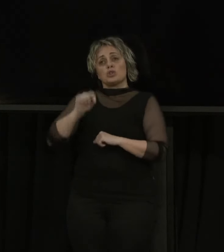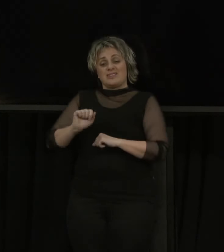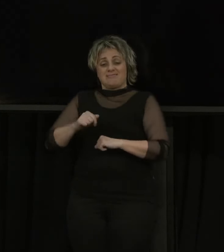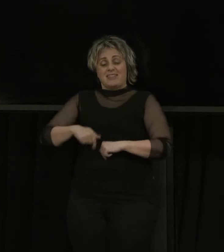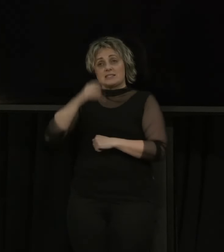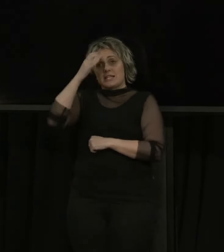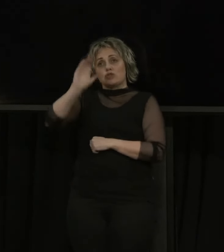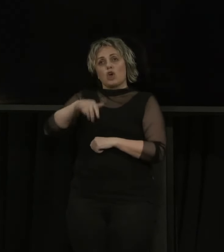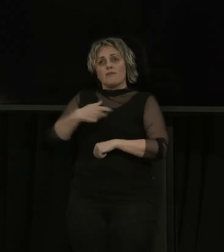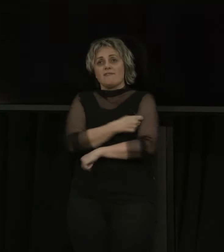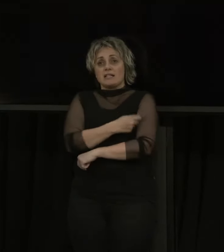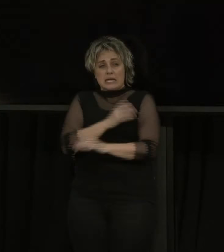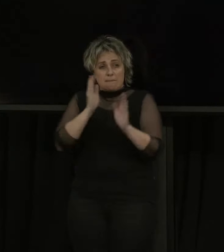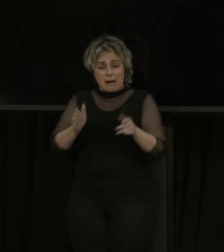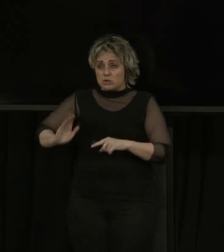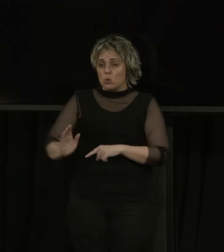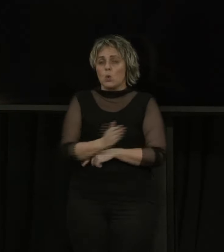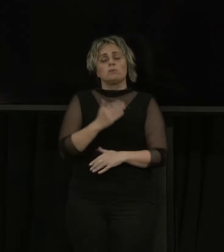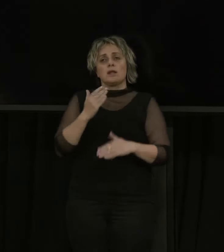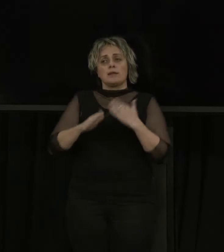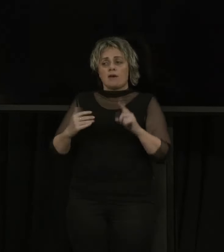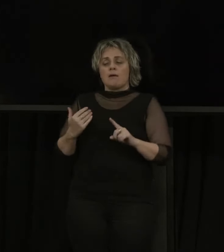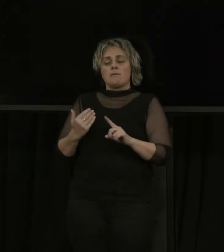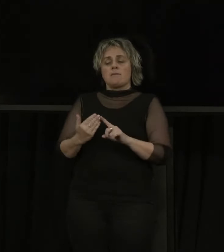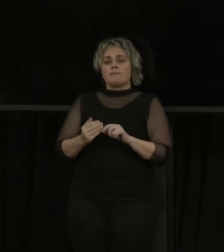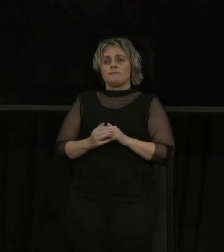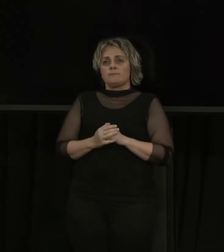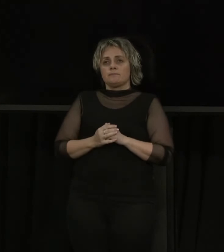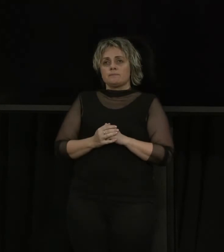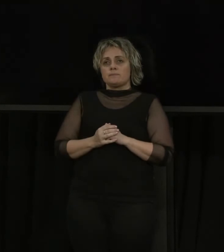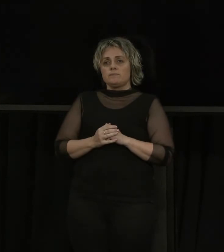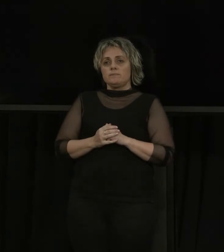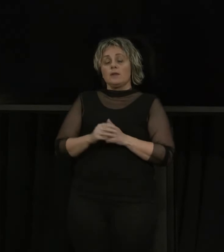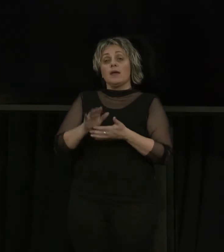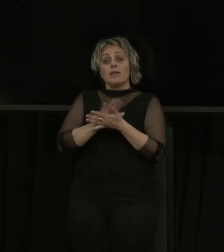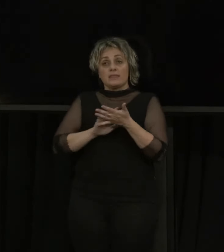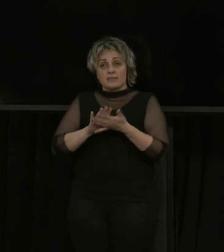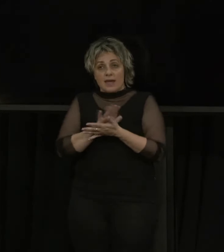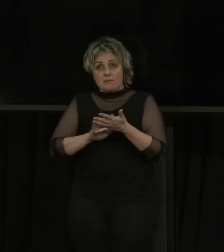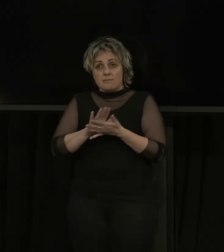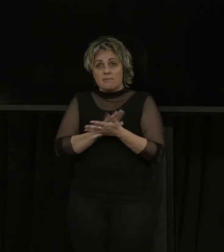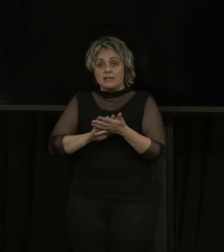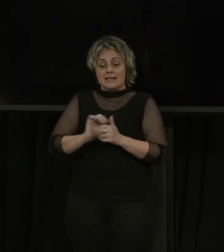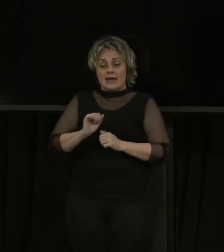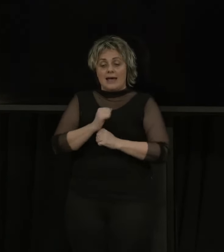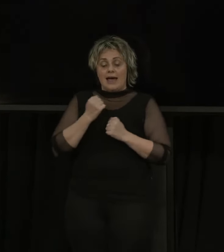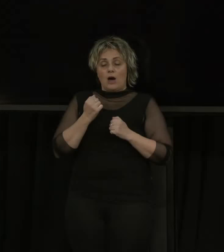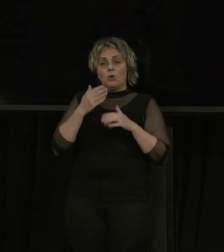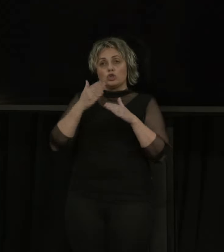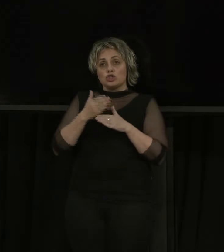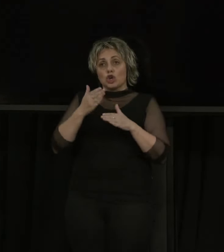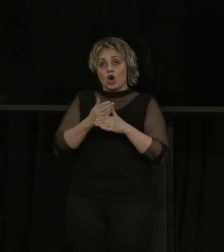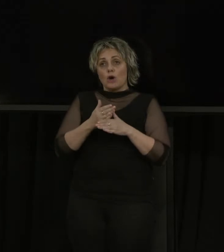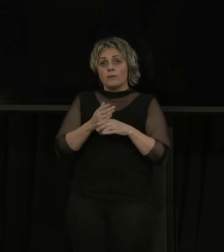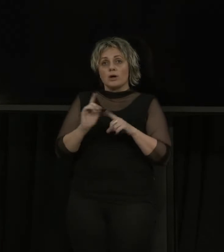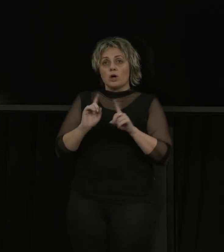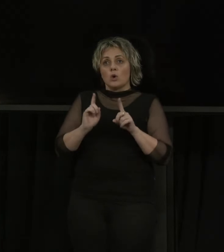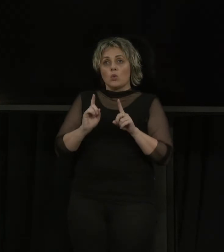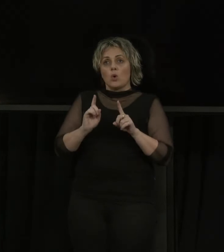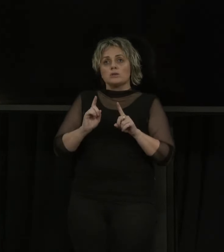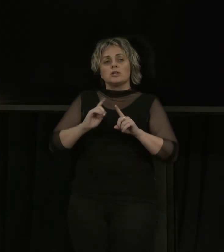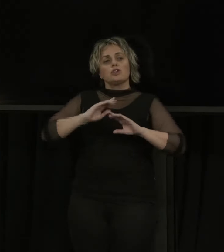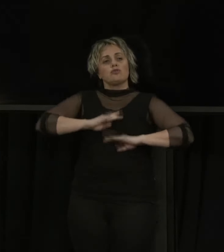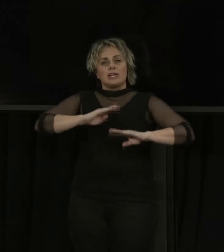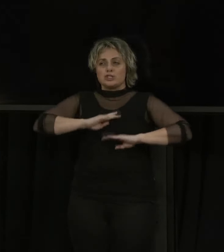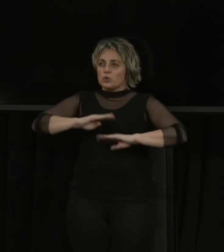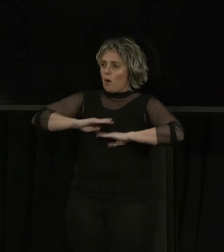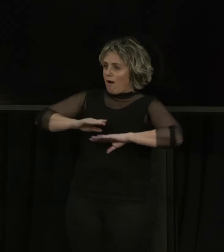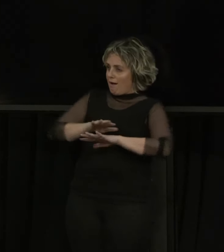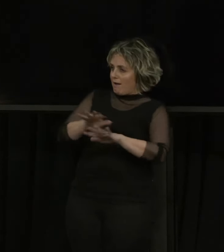about providing the mandates?